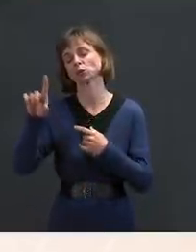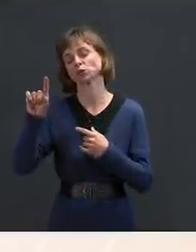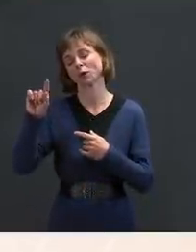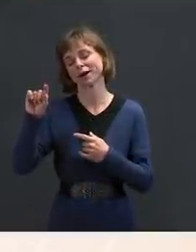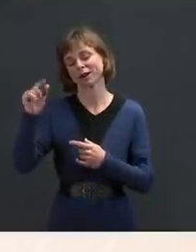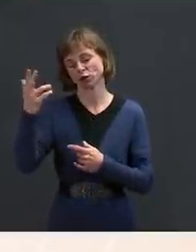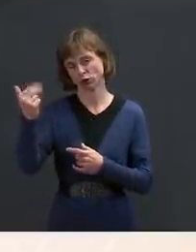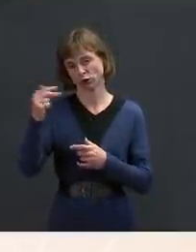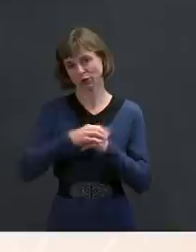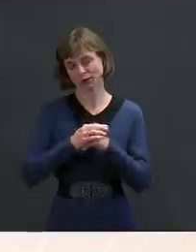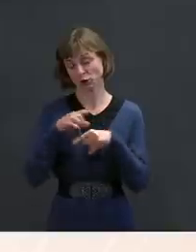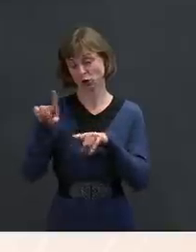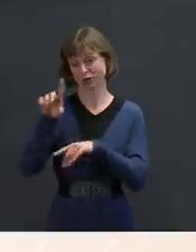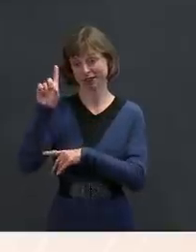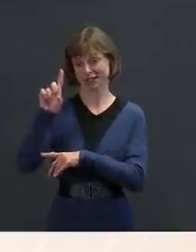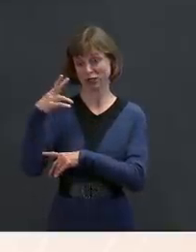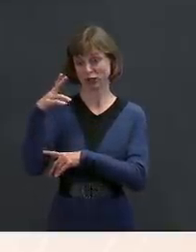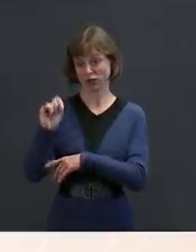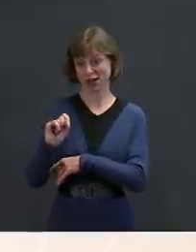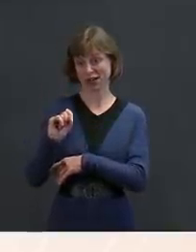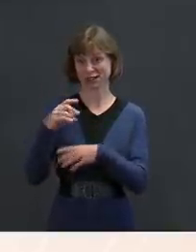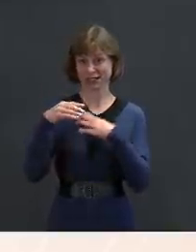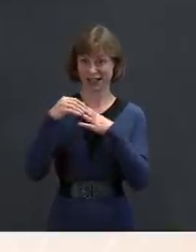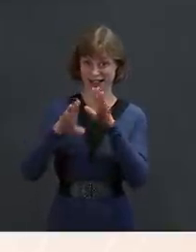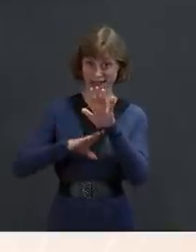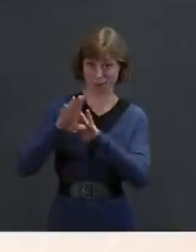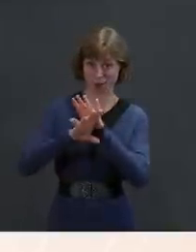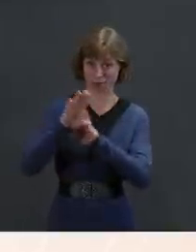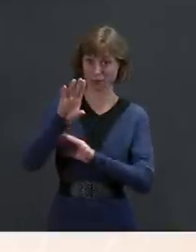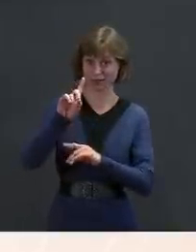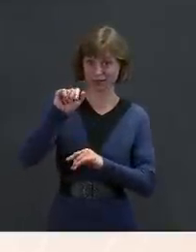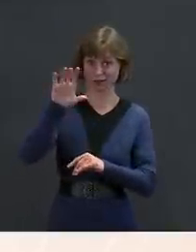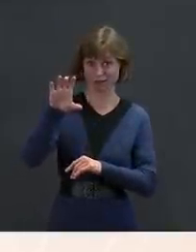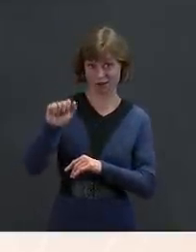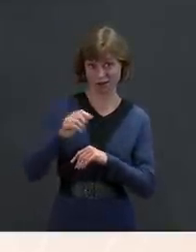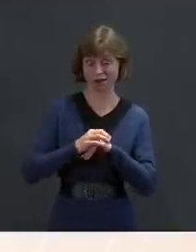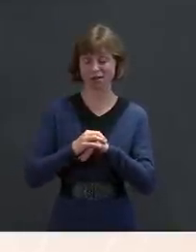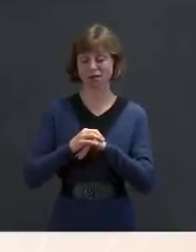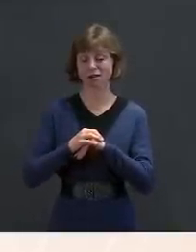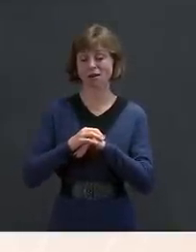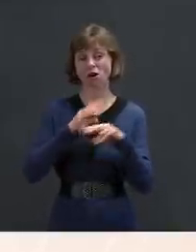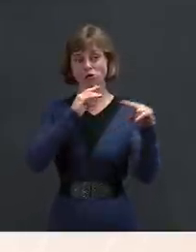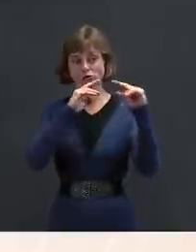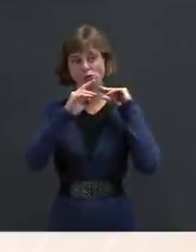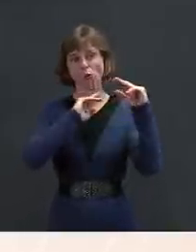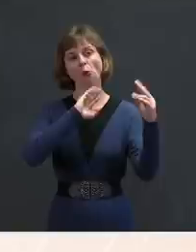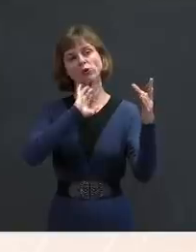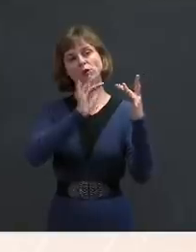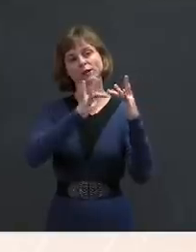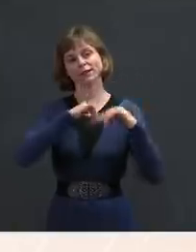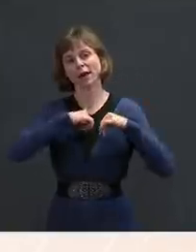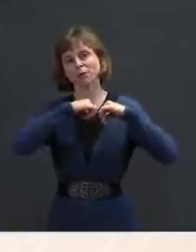he led the development and implementation of DACA, negotiated cybersecurity and homeland security agreements with foreign governments,